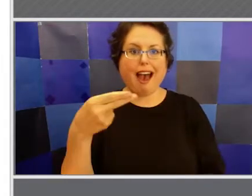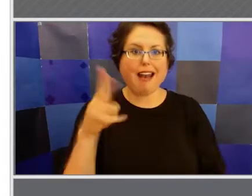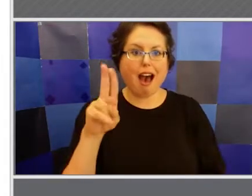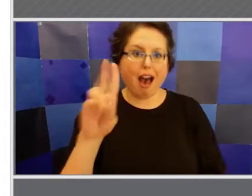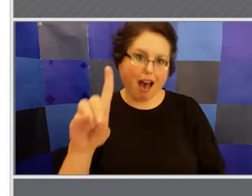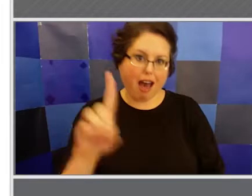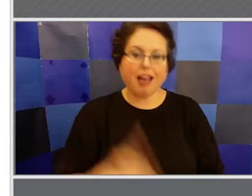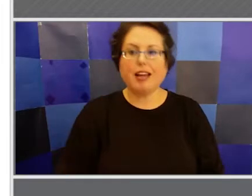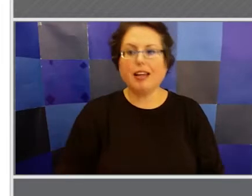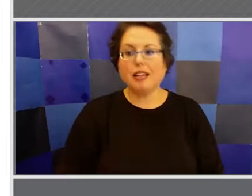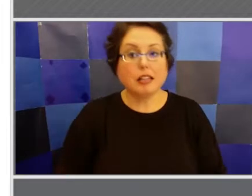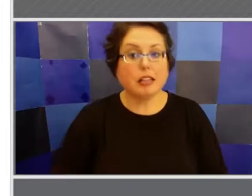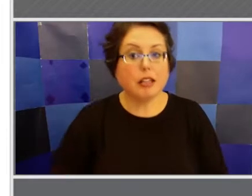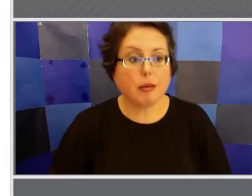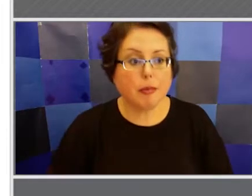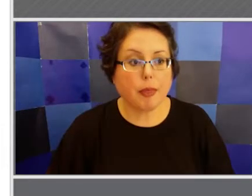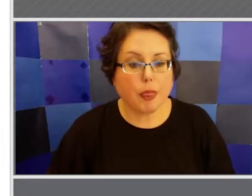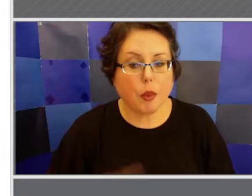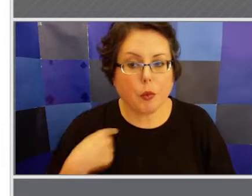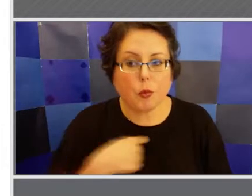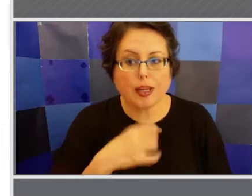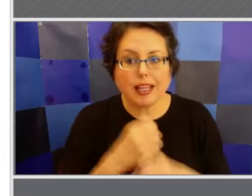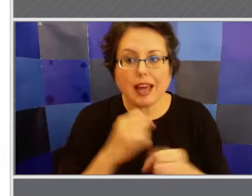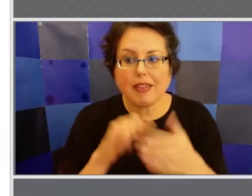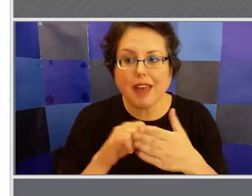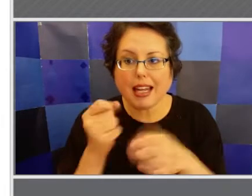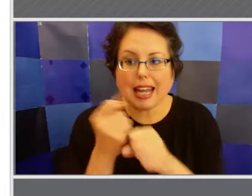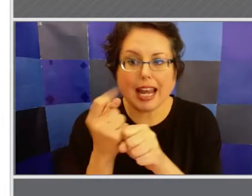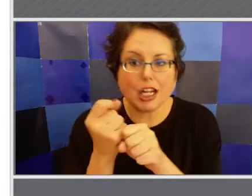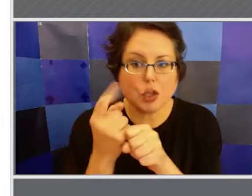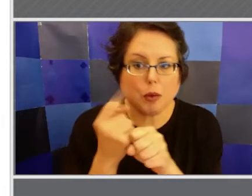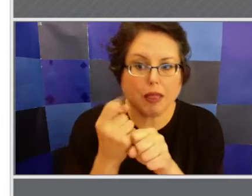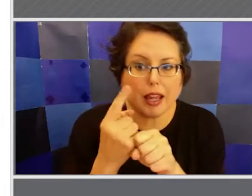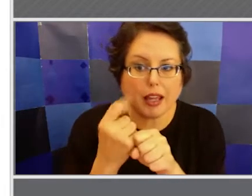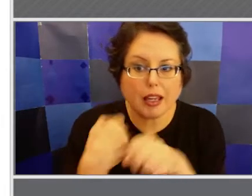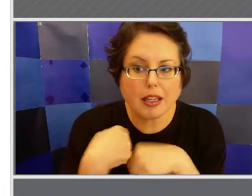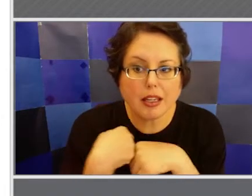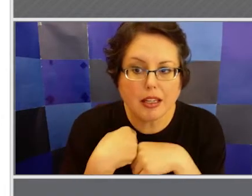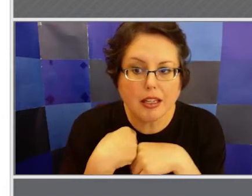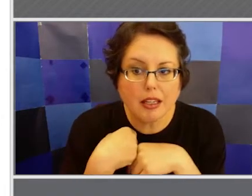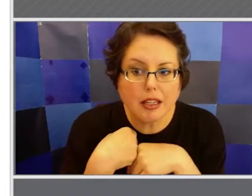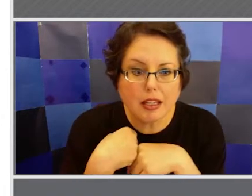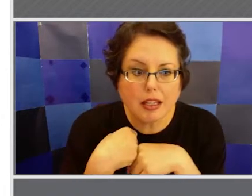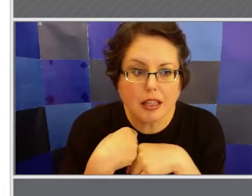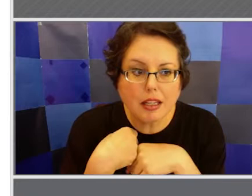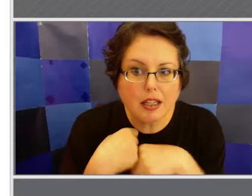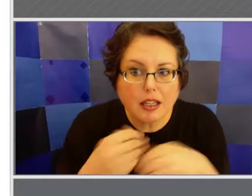that we receive annually. Right. It's a column, the kind of report this invisible bonds.